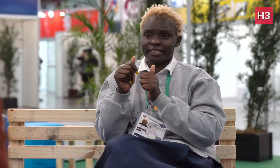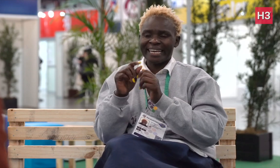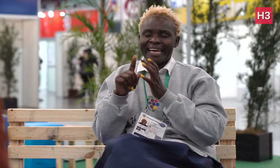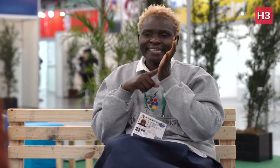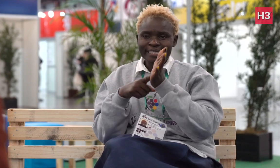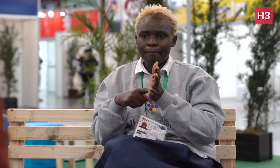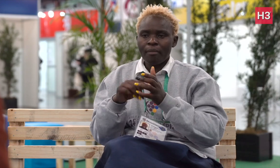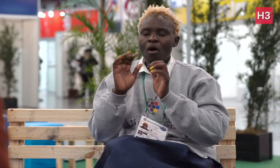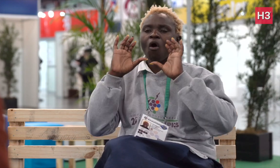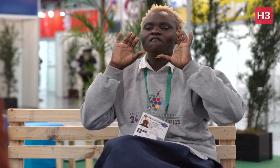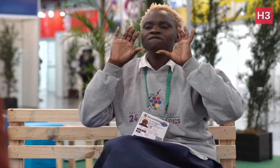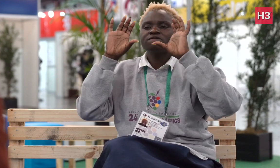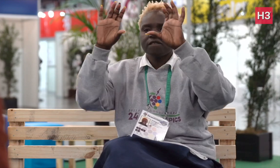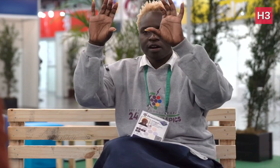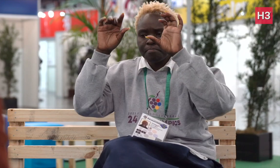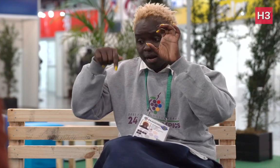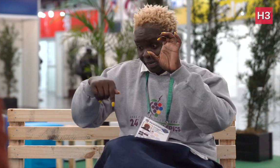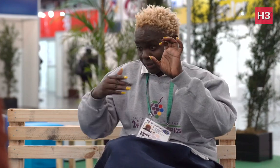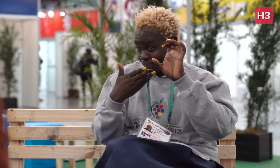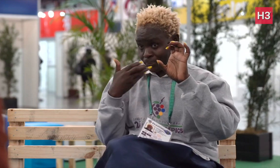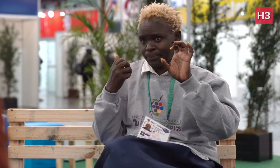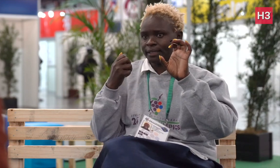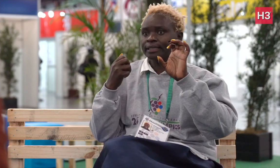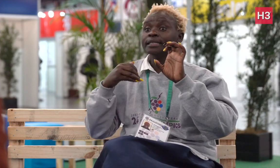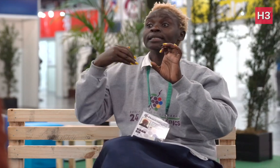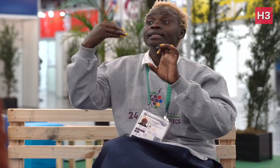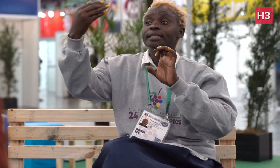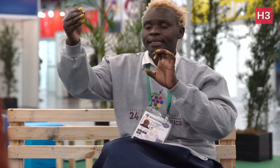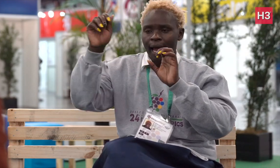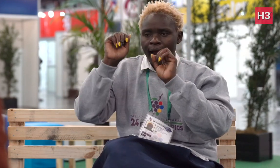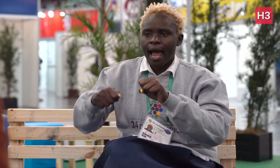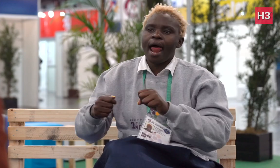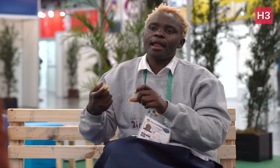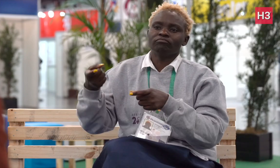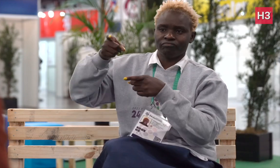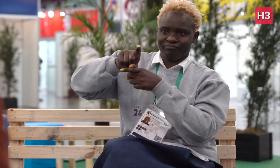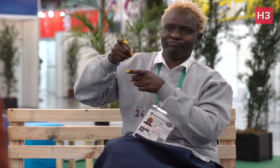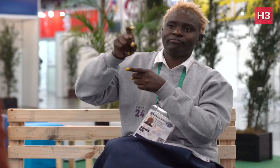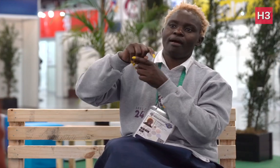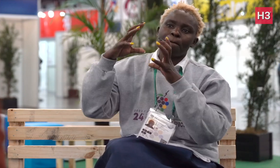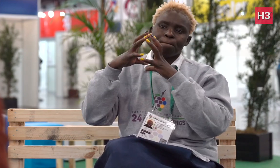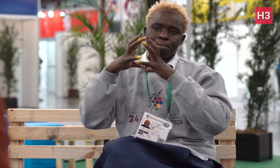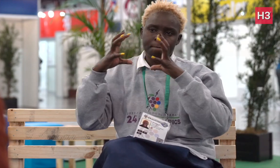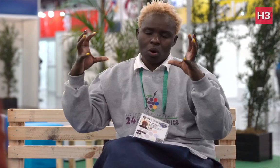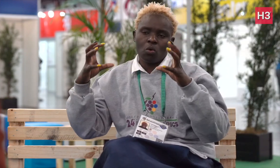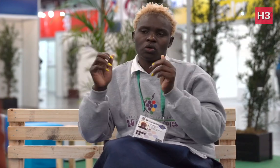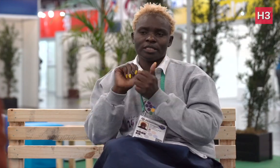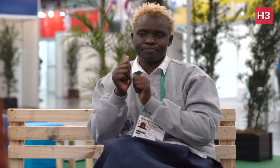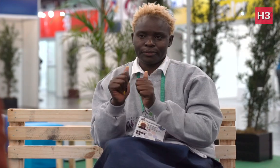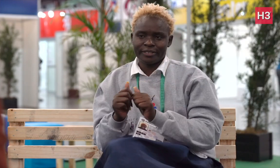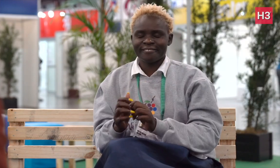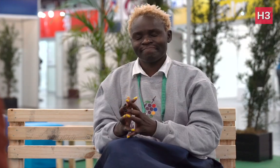For example, we don’t have a volleyball team, so we need to form one for the next Deaflympics.